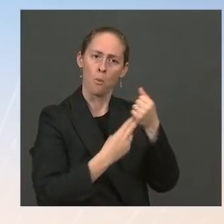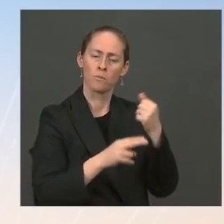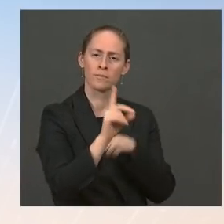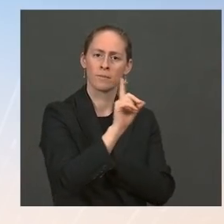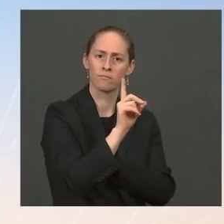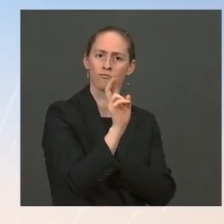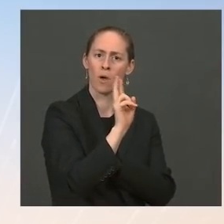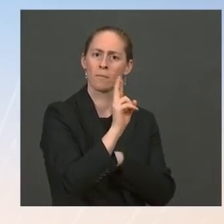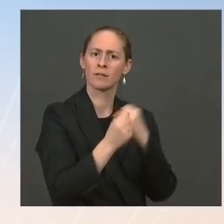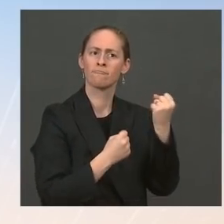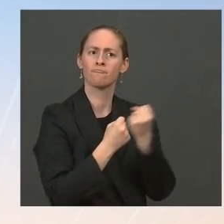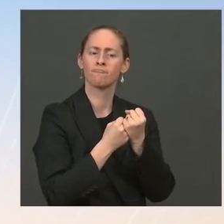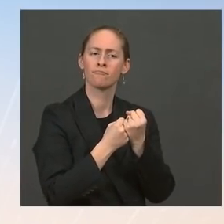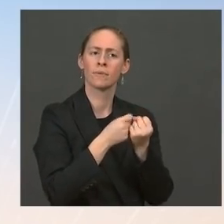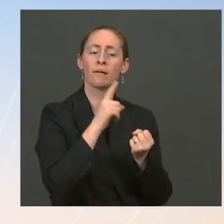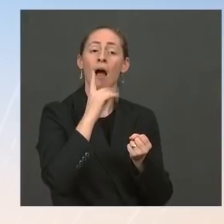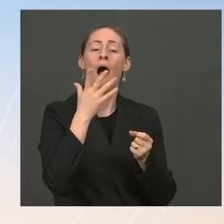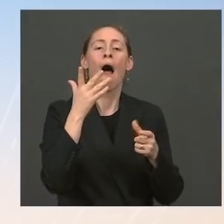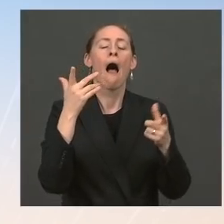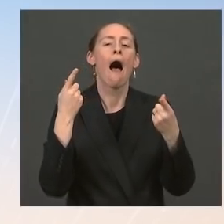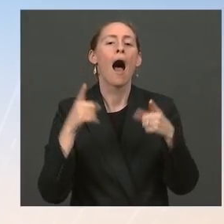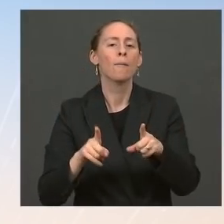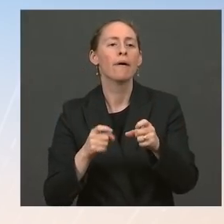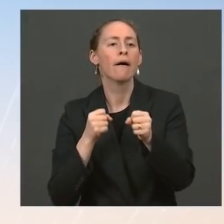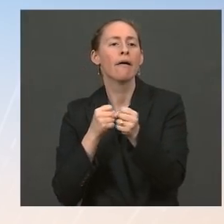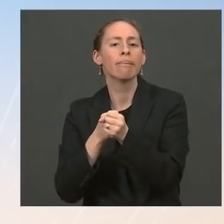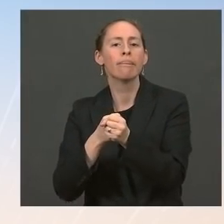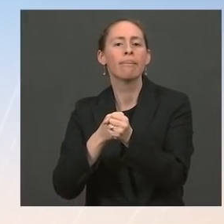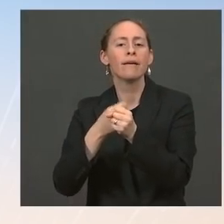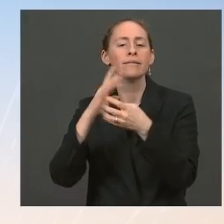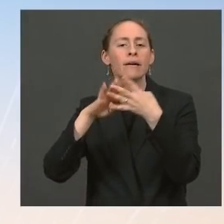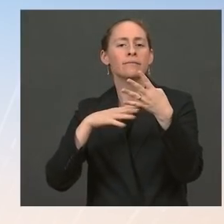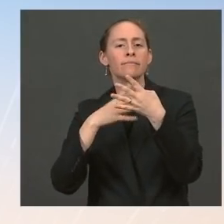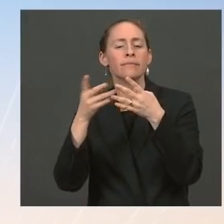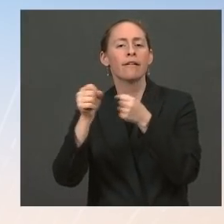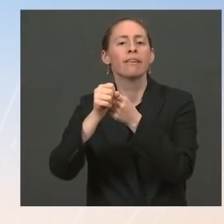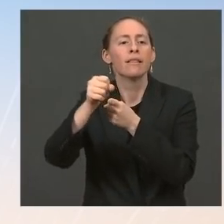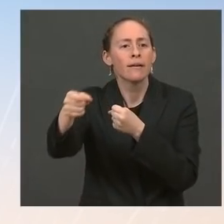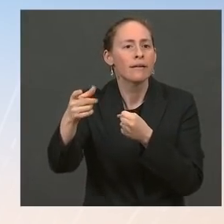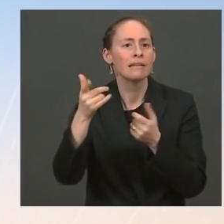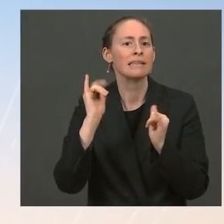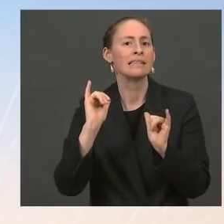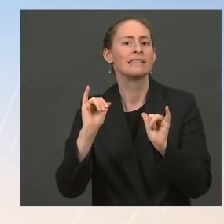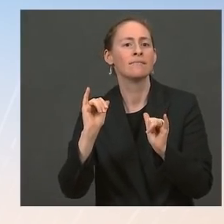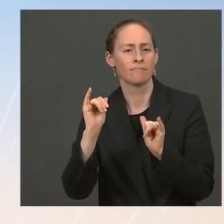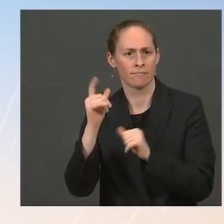and schedules change and adjust, but you saw him take questions just a few minutes ago. The Press: Got it.